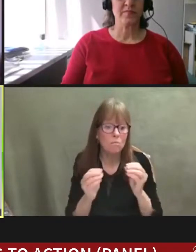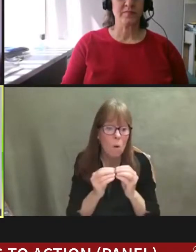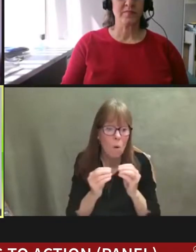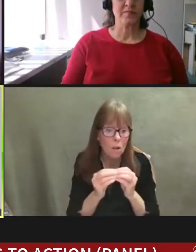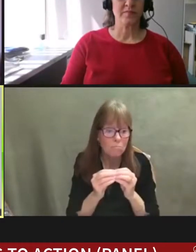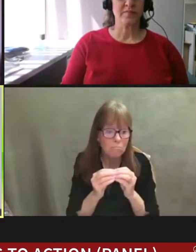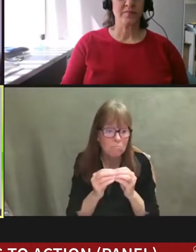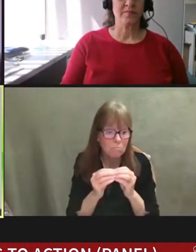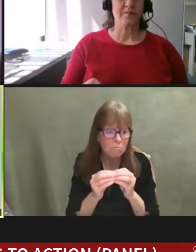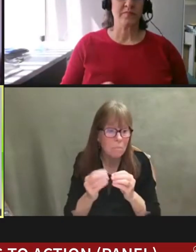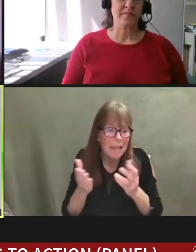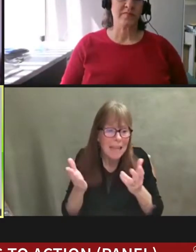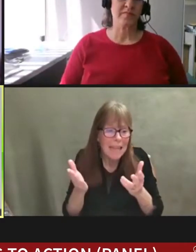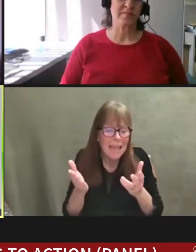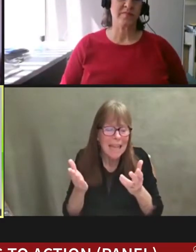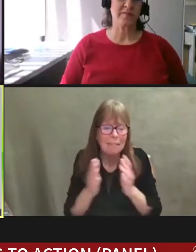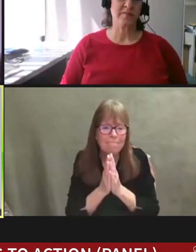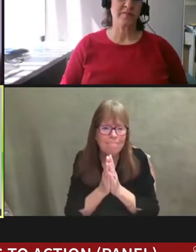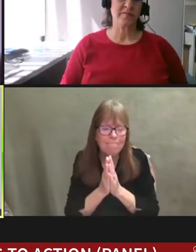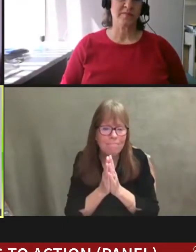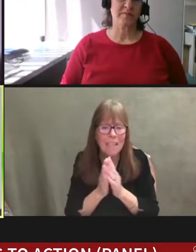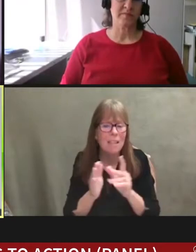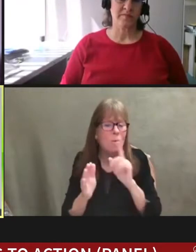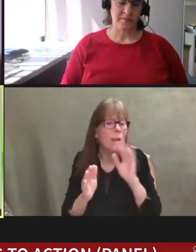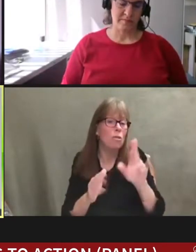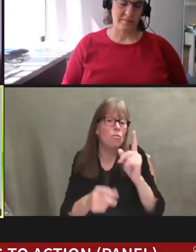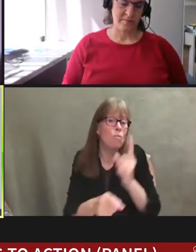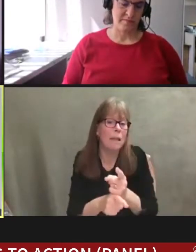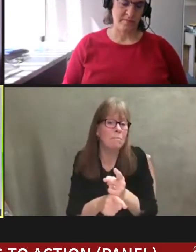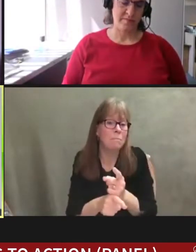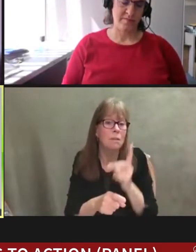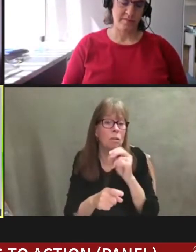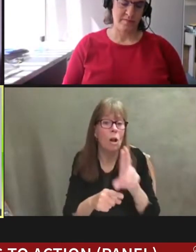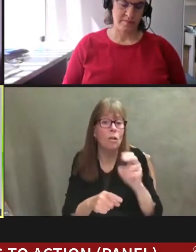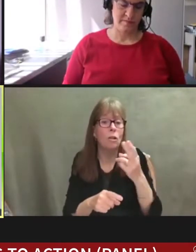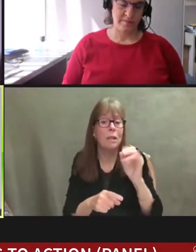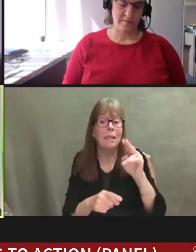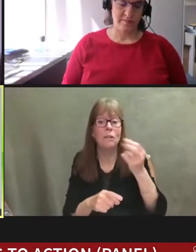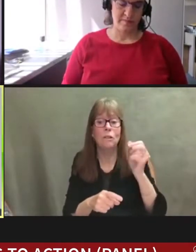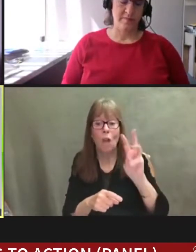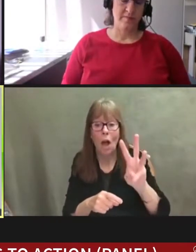You're absolutely correct, Dr. Hinshaw, you said earlier that legislation and regulations